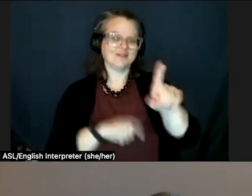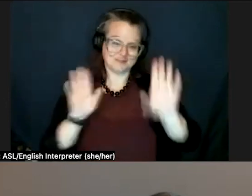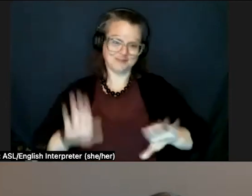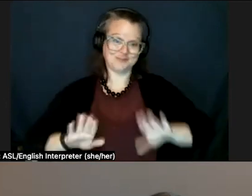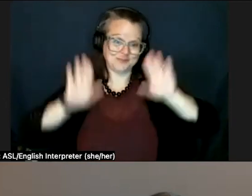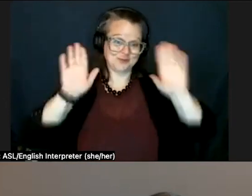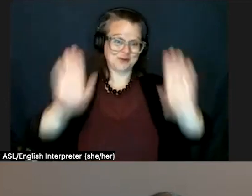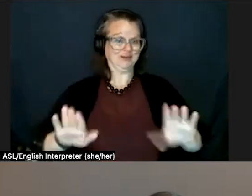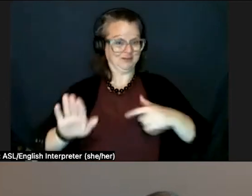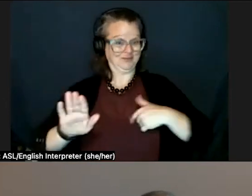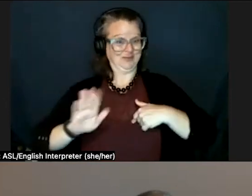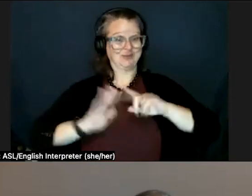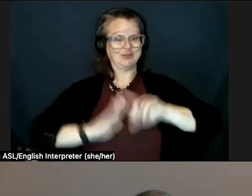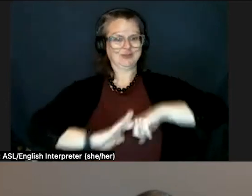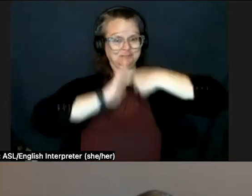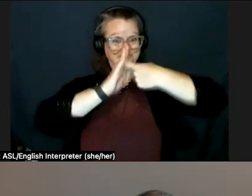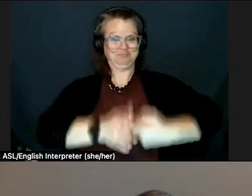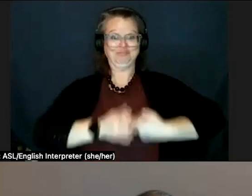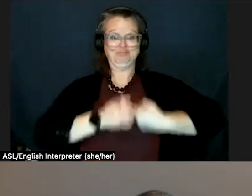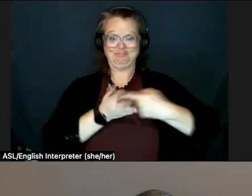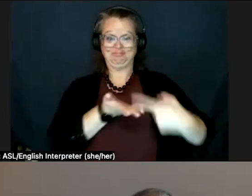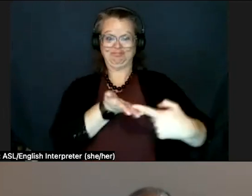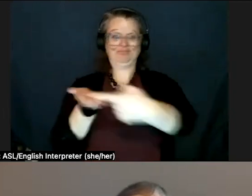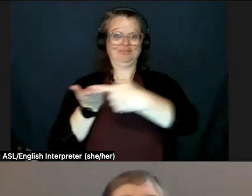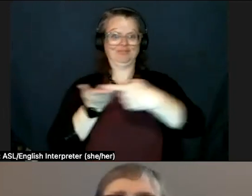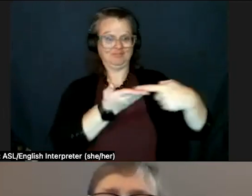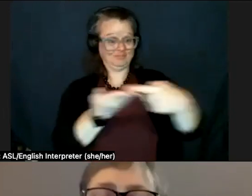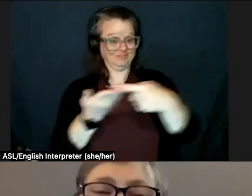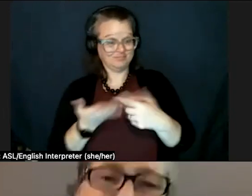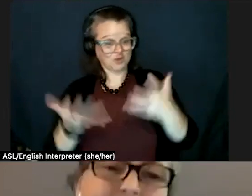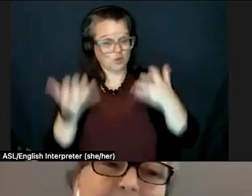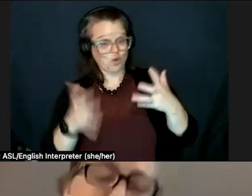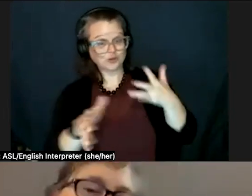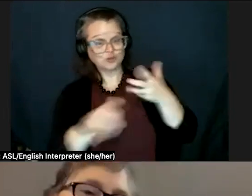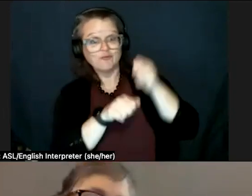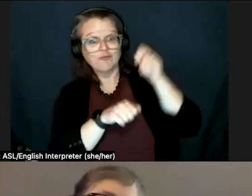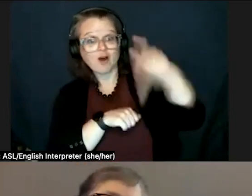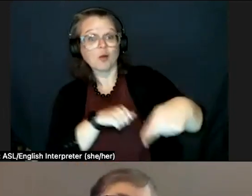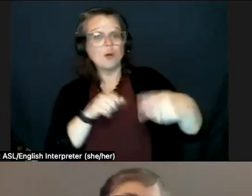Anything to add from anyone else on the panel? Margaret: I'll just add sometimes change comes